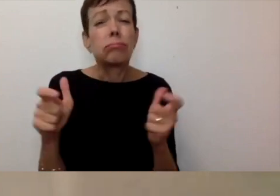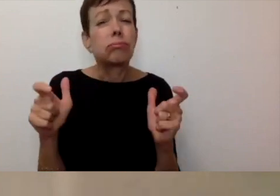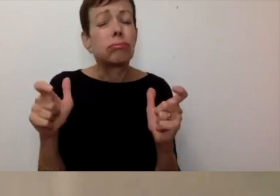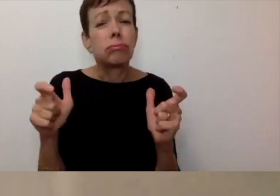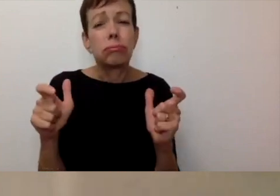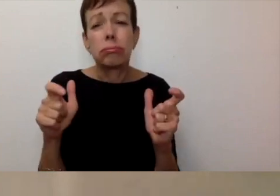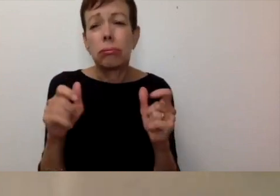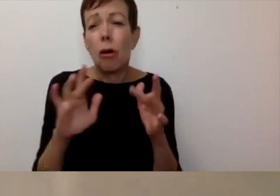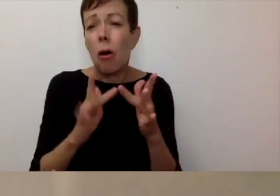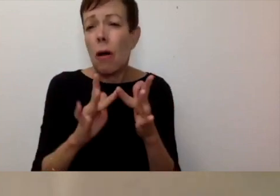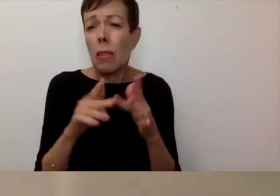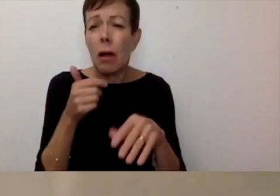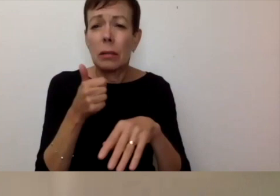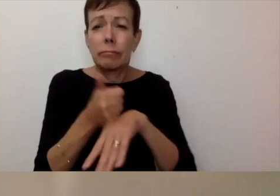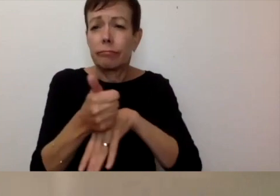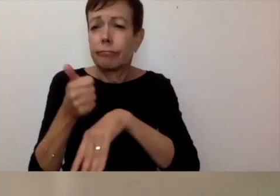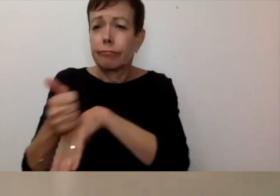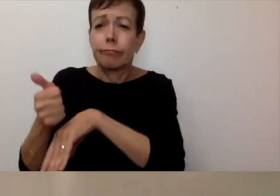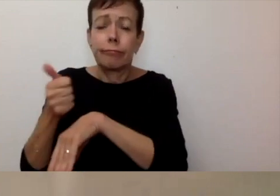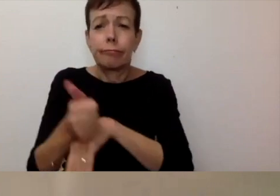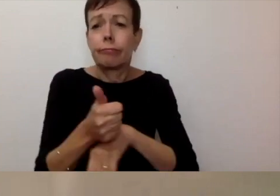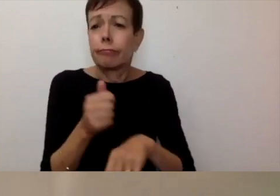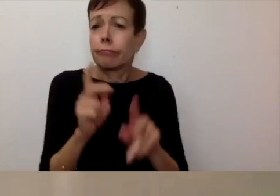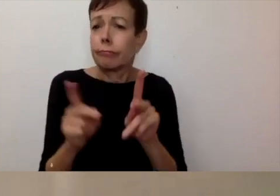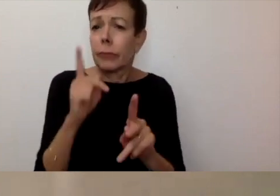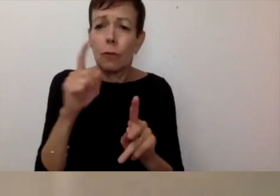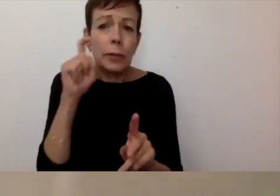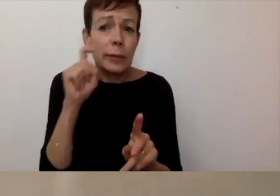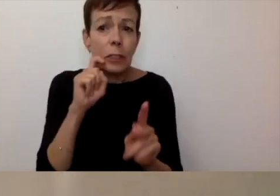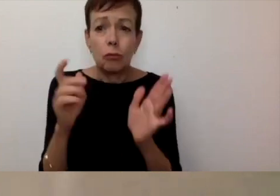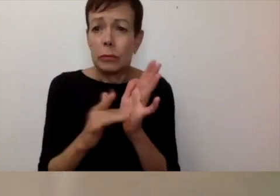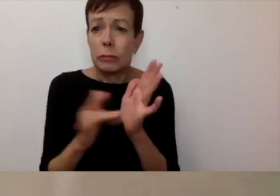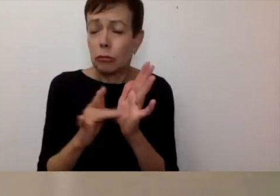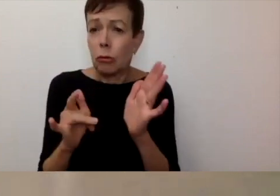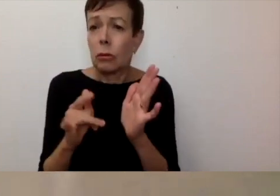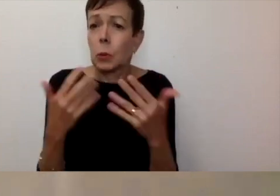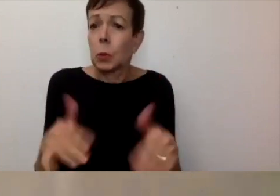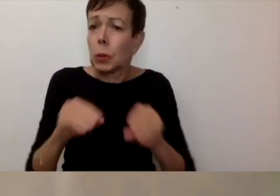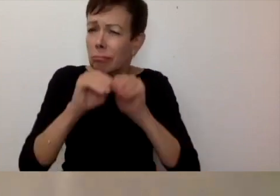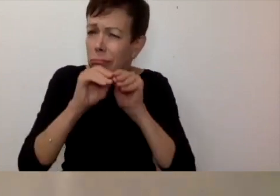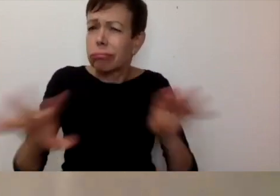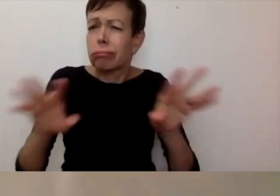accusations and denunciations so it's uh hitting very hard on the